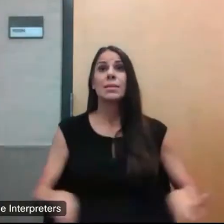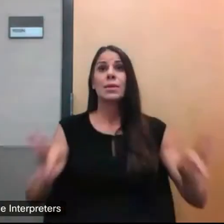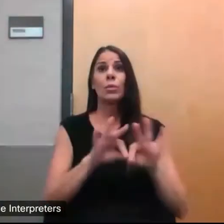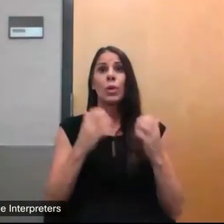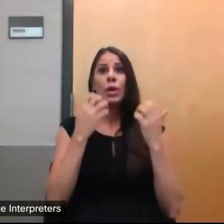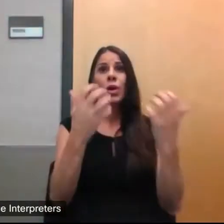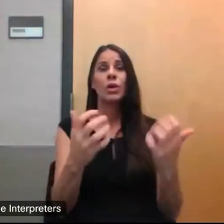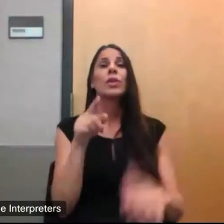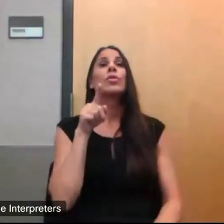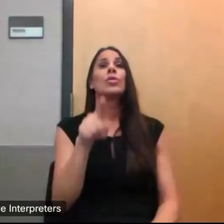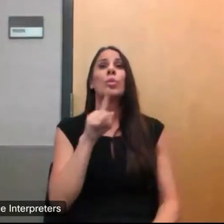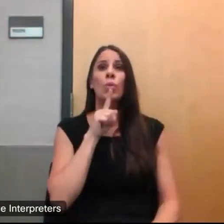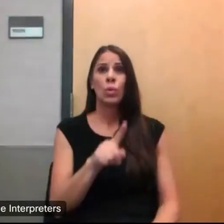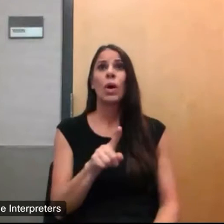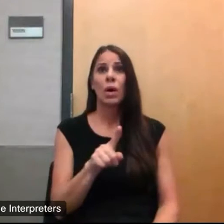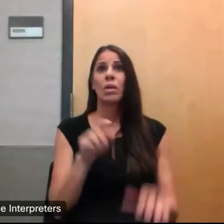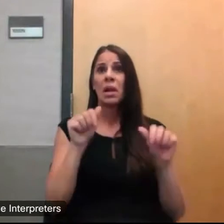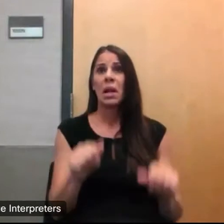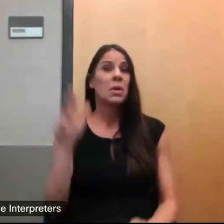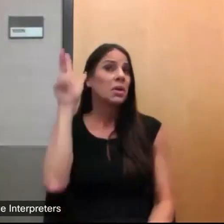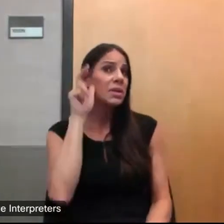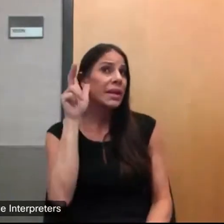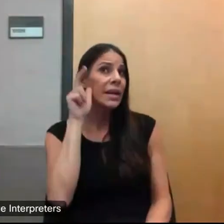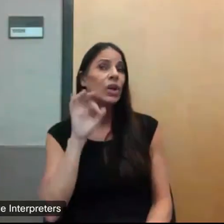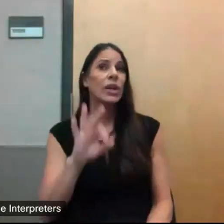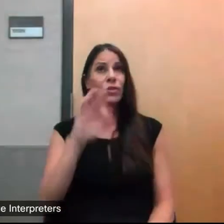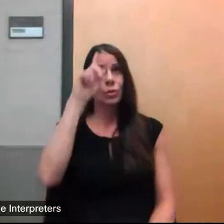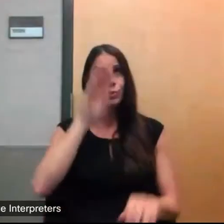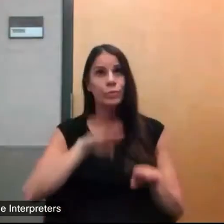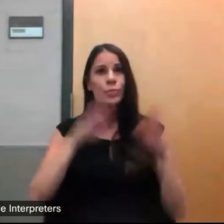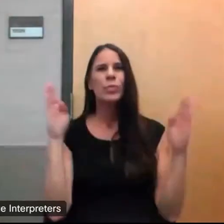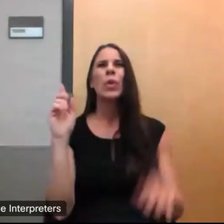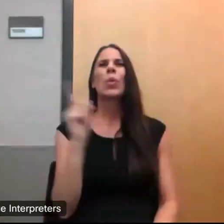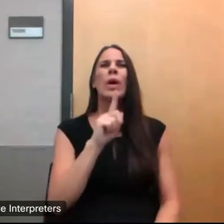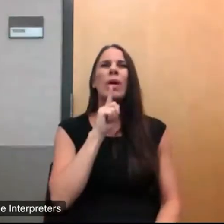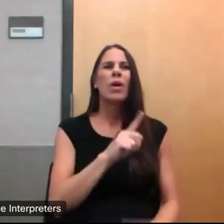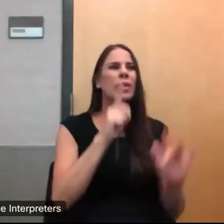to hear about as long as you keep an open mind about where are the gaps in your communication?